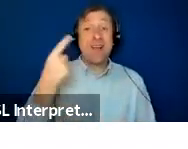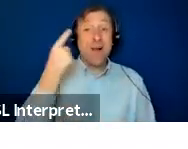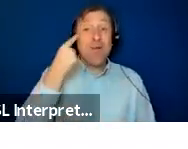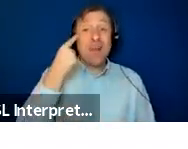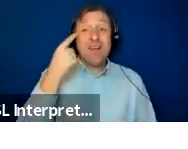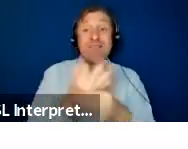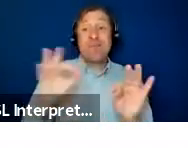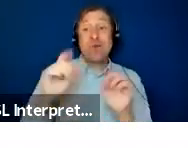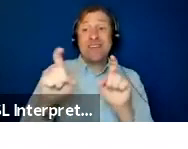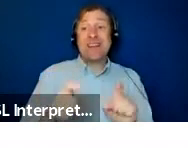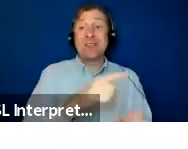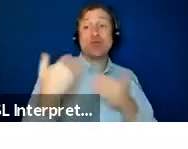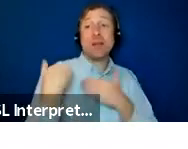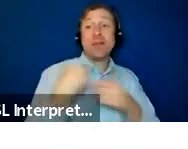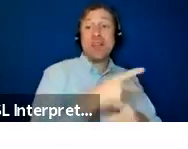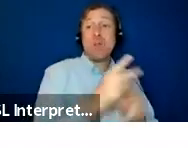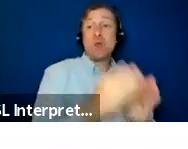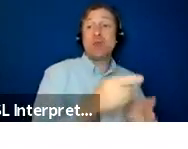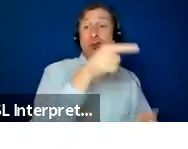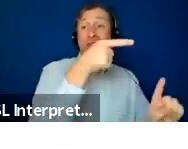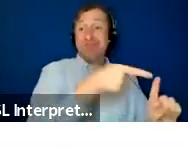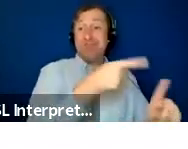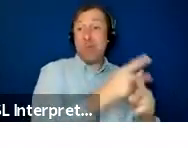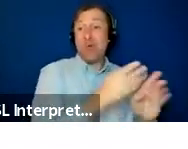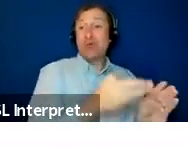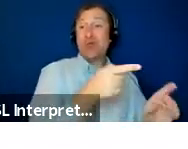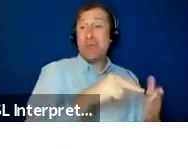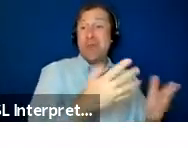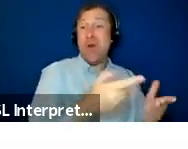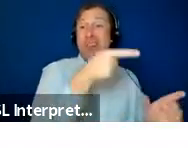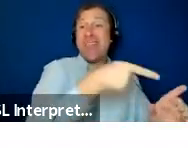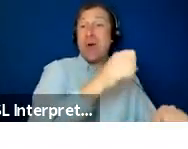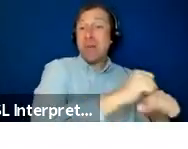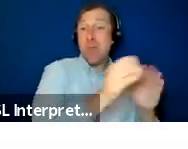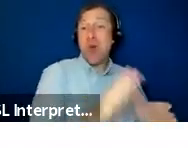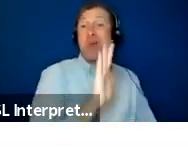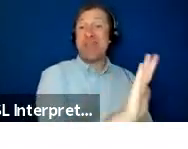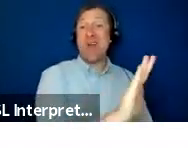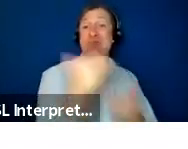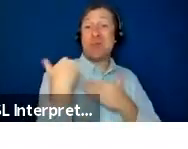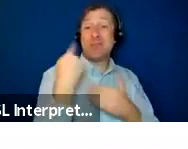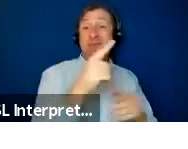It is the responsibility of the producer or the employer to pay for the cost of testing. And that is what you should experience.